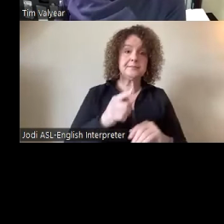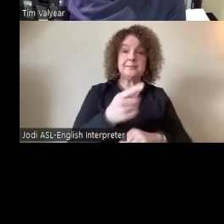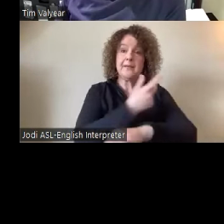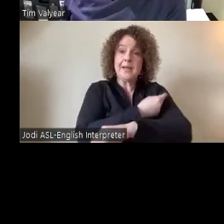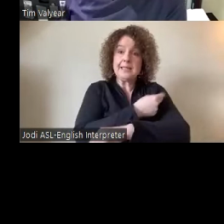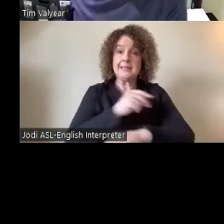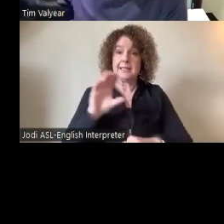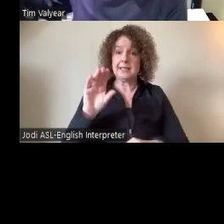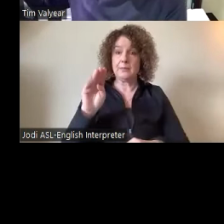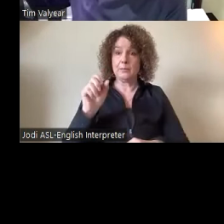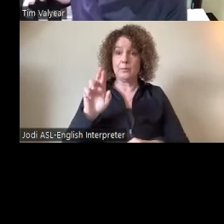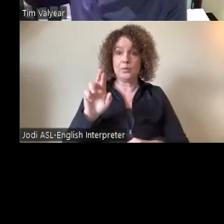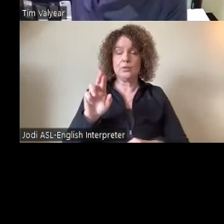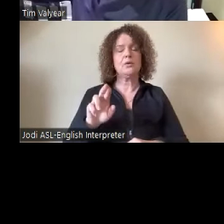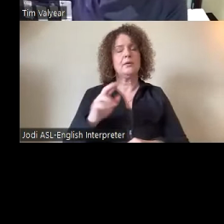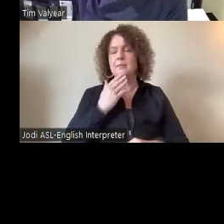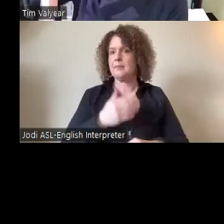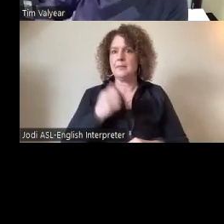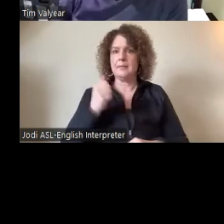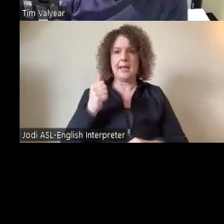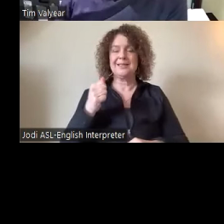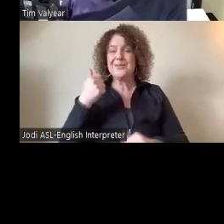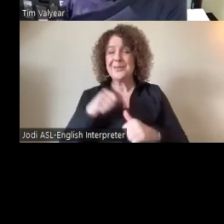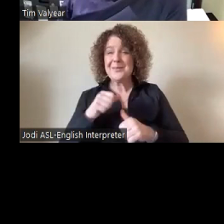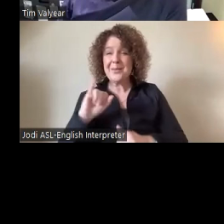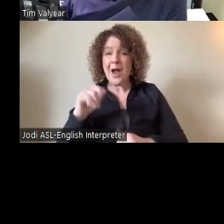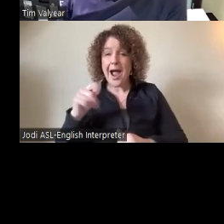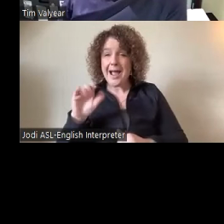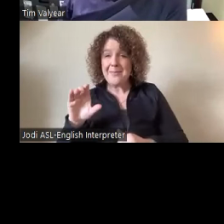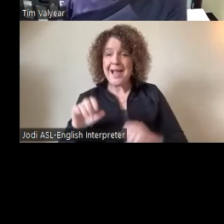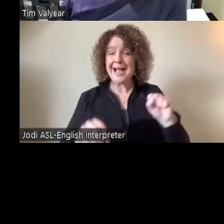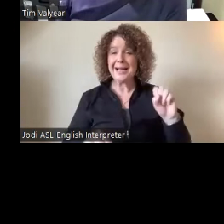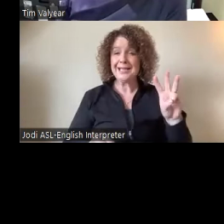variants. More cases. Sorry. Vaccines. COVID-19 vaccines